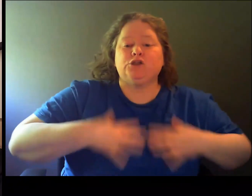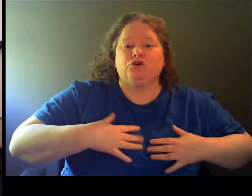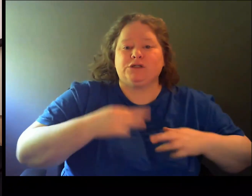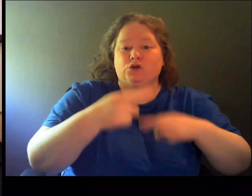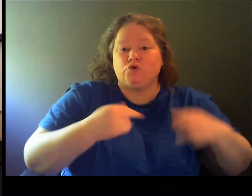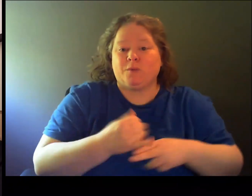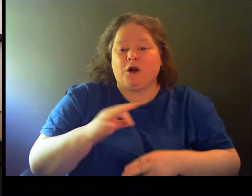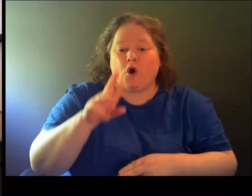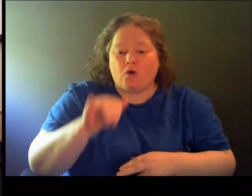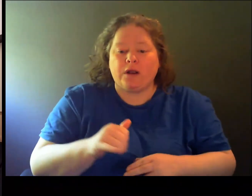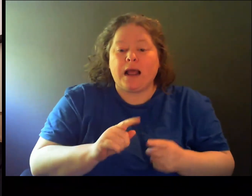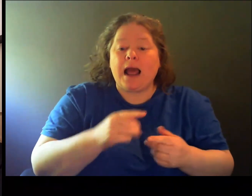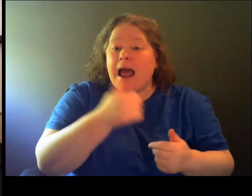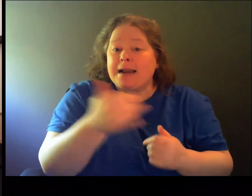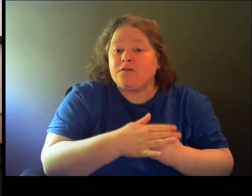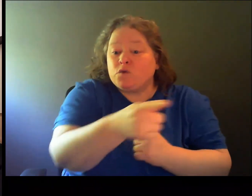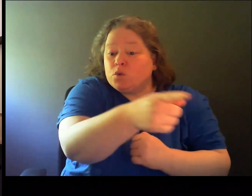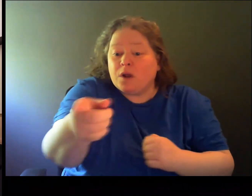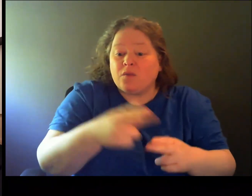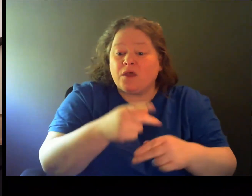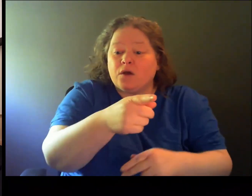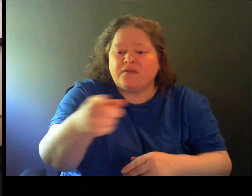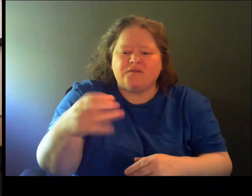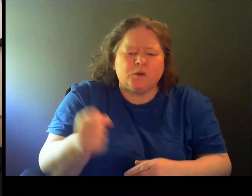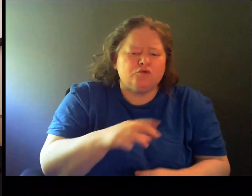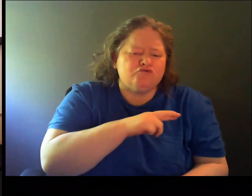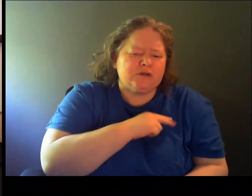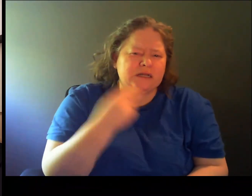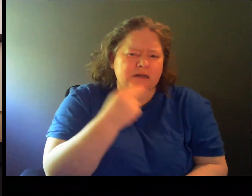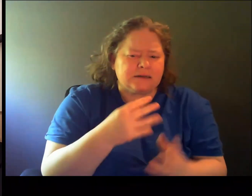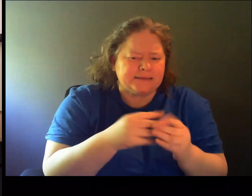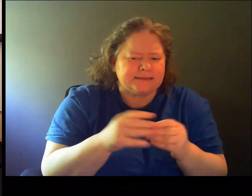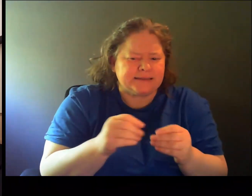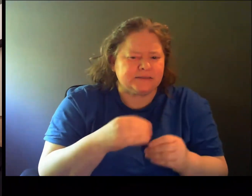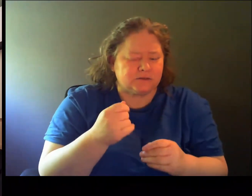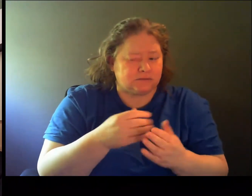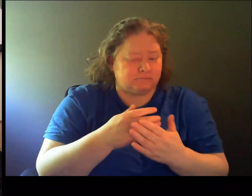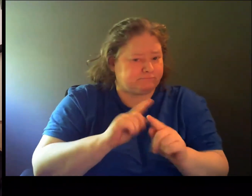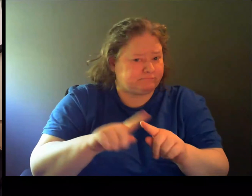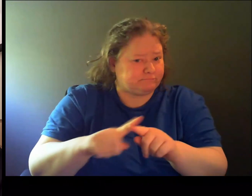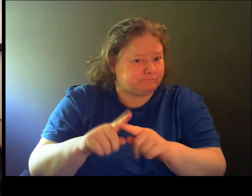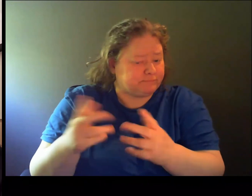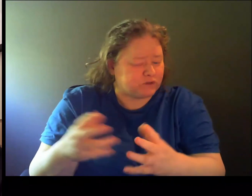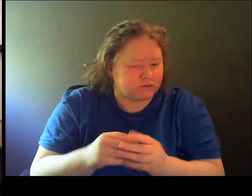Any of you out there - they have some really nice bits, they have some lovely stuff.